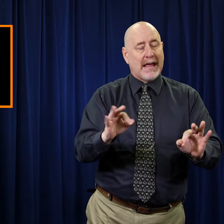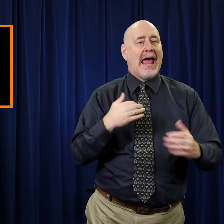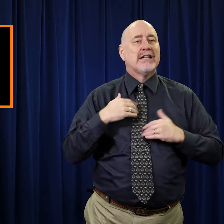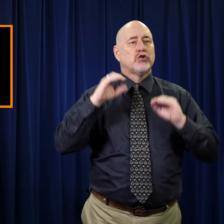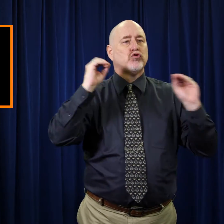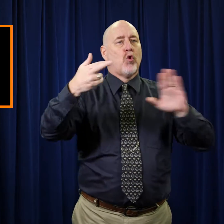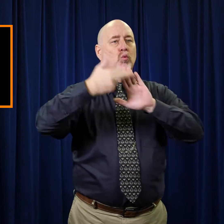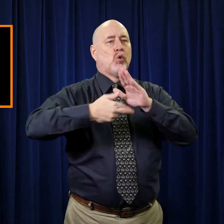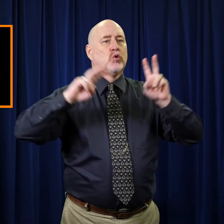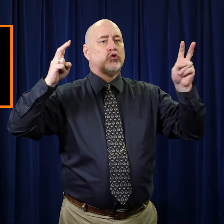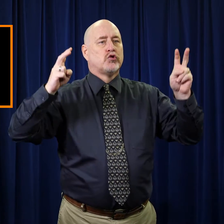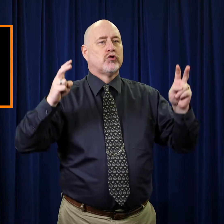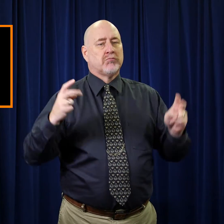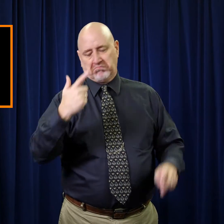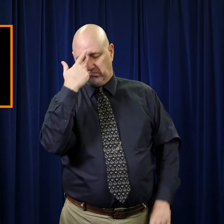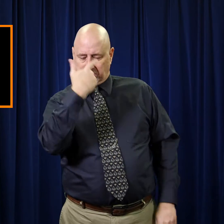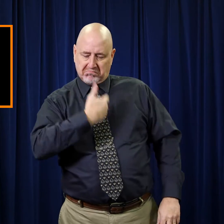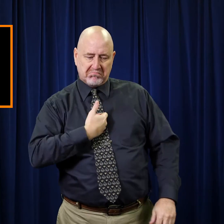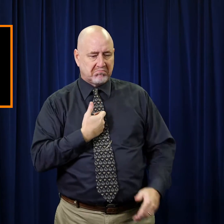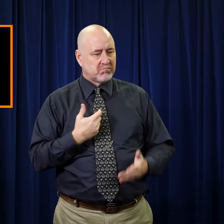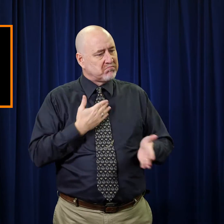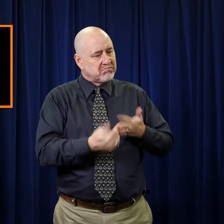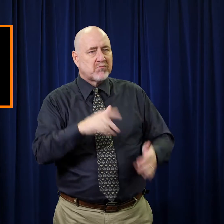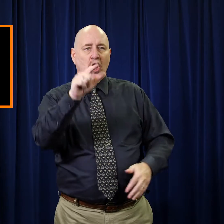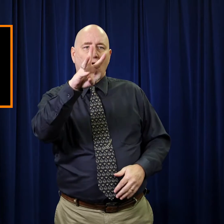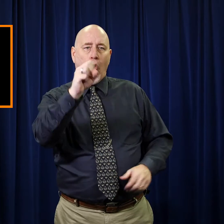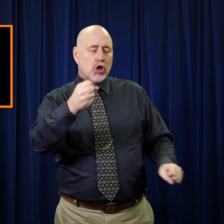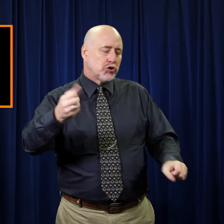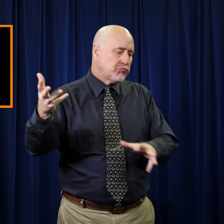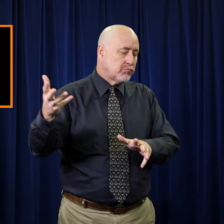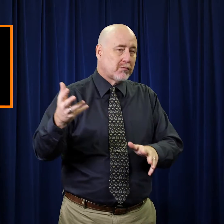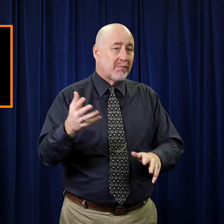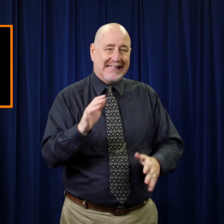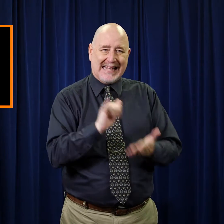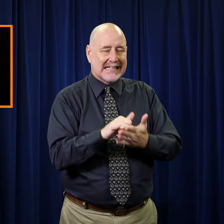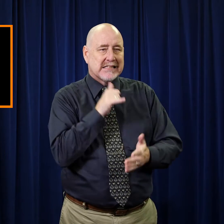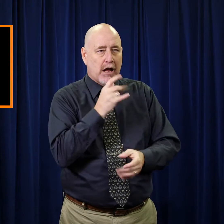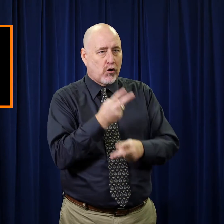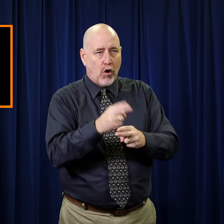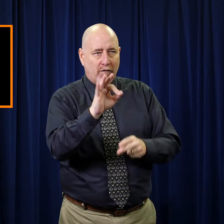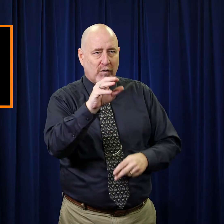freedom is no rules. Freedom is when we have no rules, no laws. But that's not